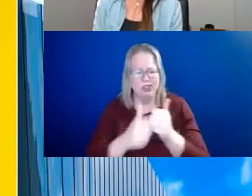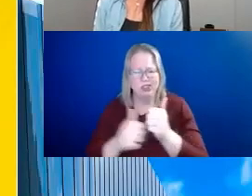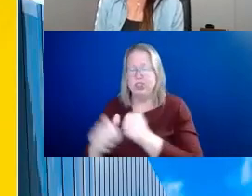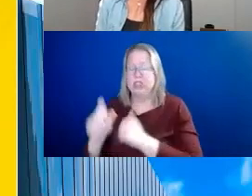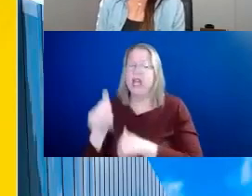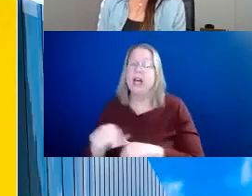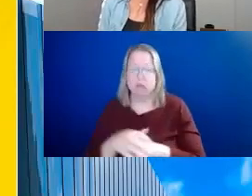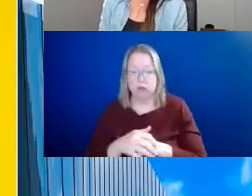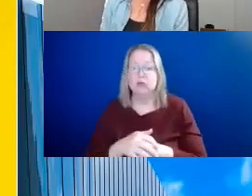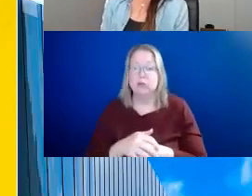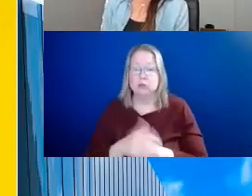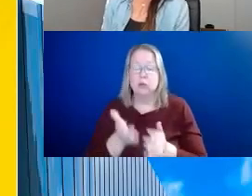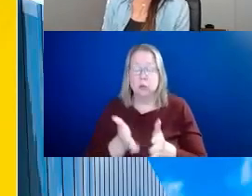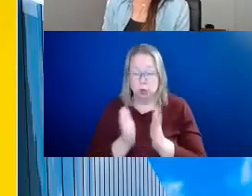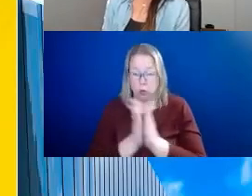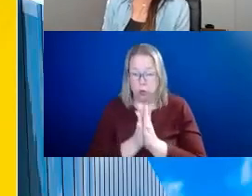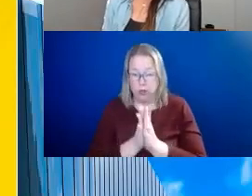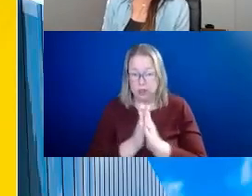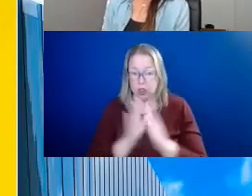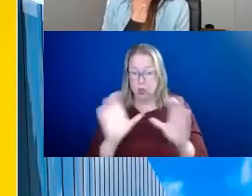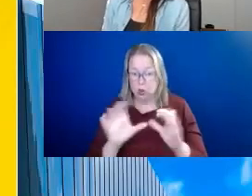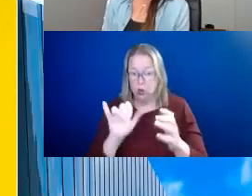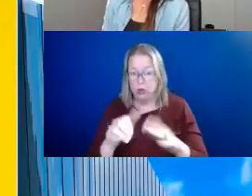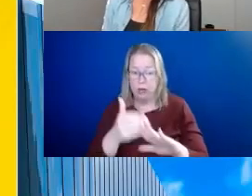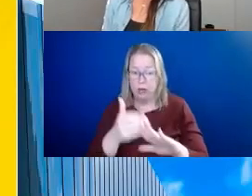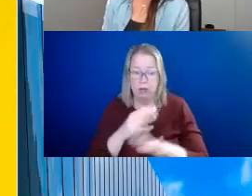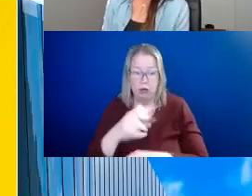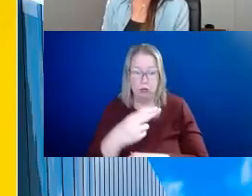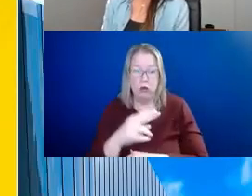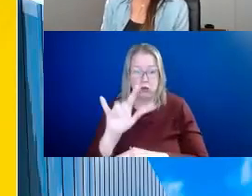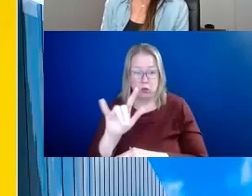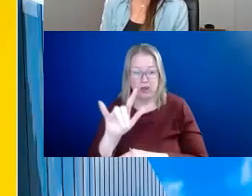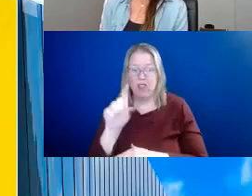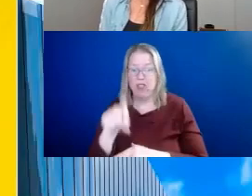We are requesting that 12:19:40 you do so by March 25. If you have